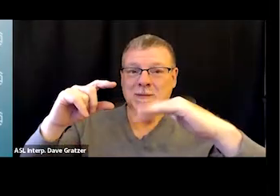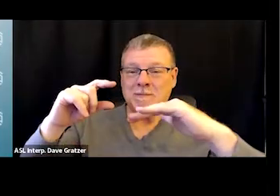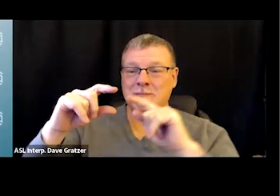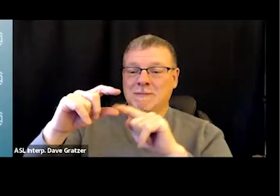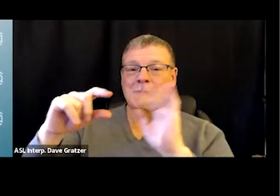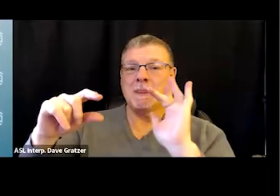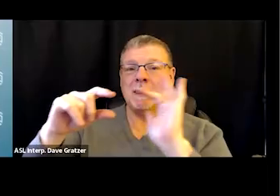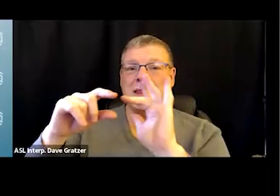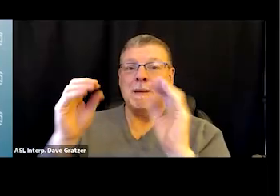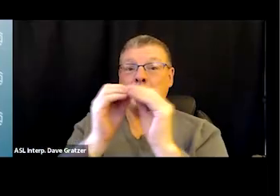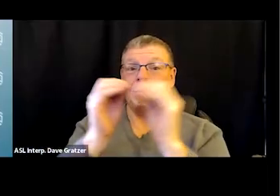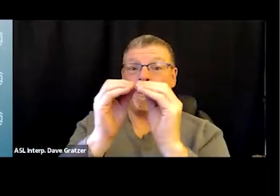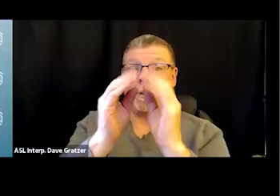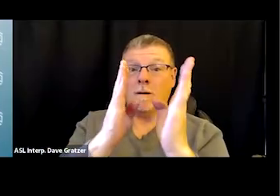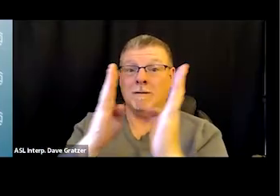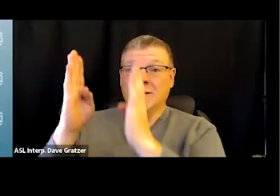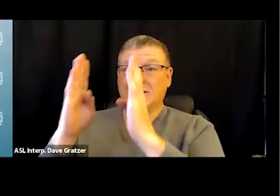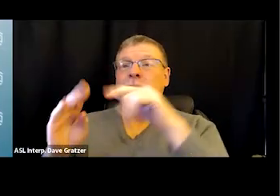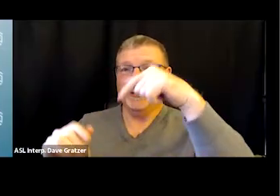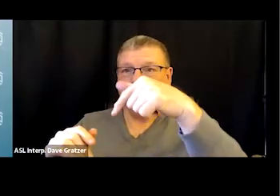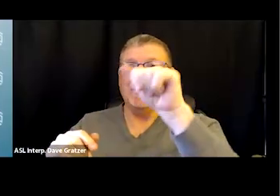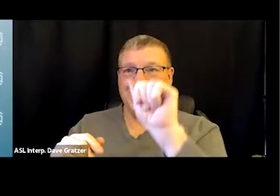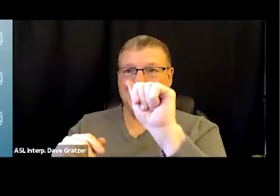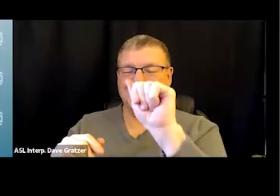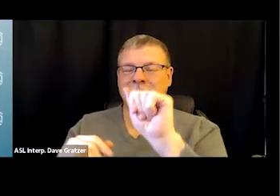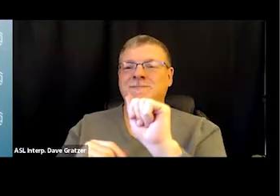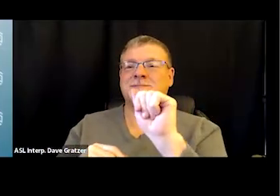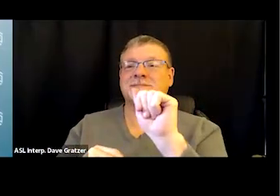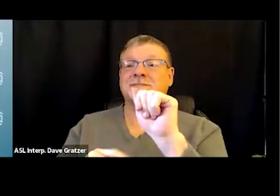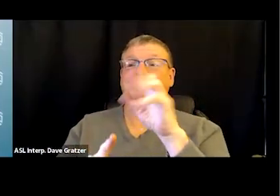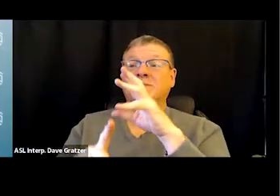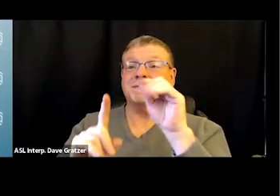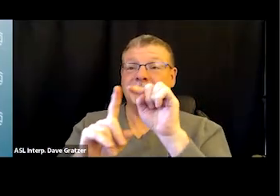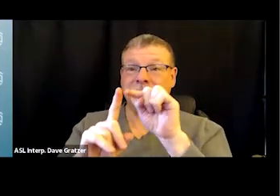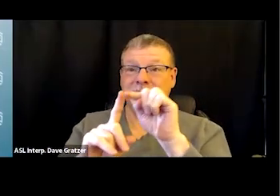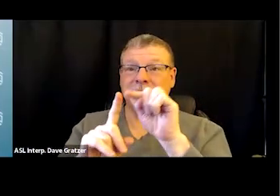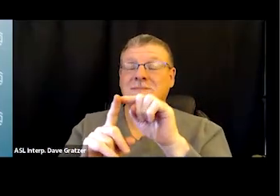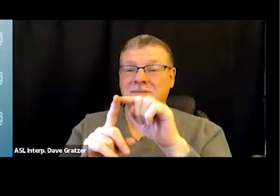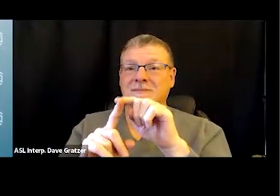More icon and click the Q&A icon, and there, uh, feel free to insert questions